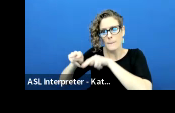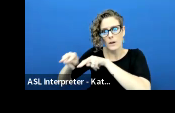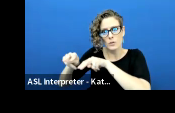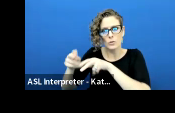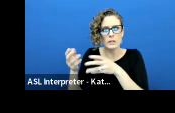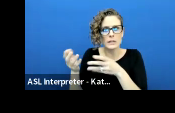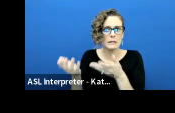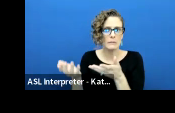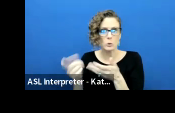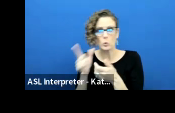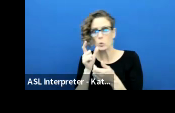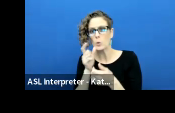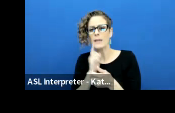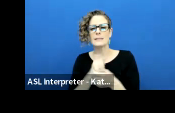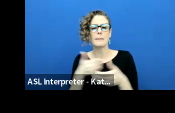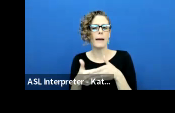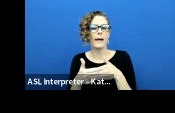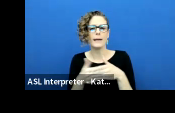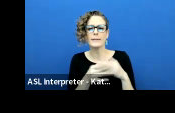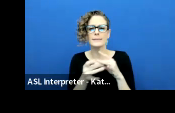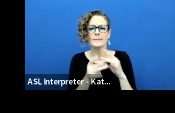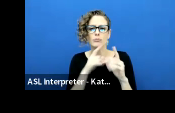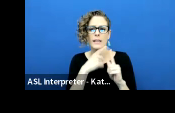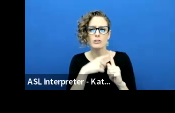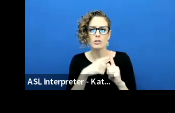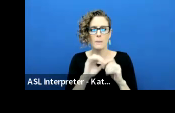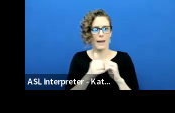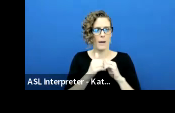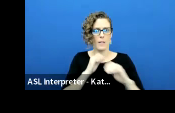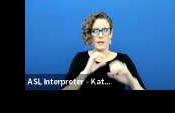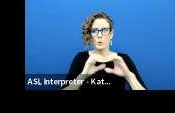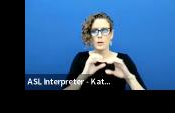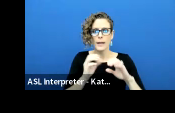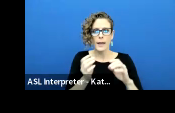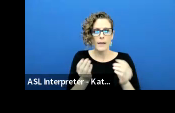um and it's how they communicate and kind of get them to understand that it's in their best